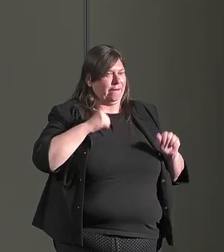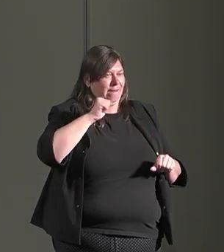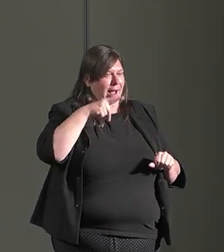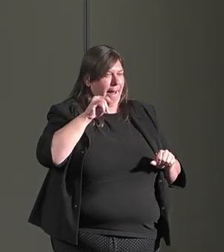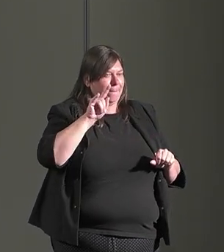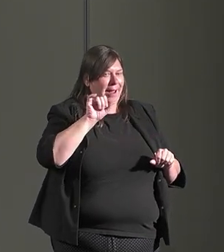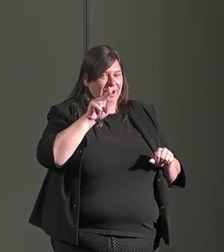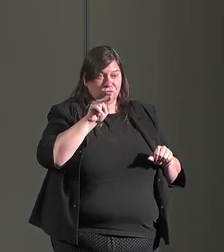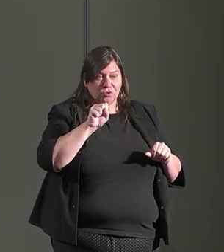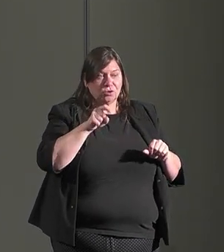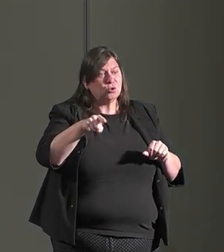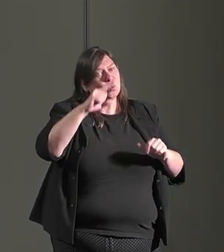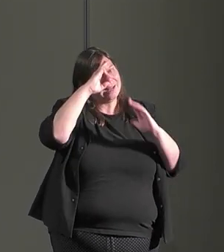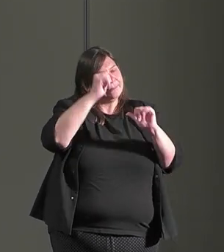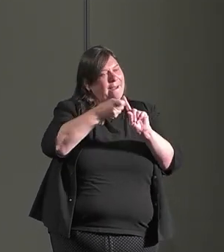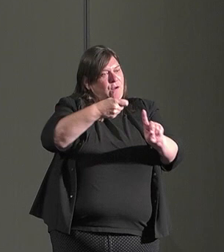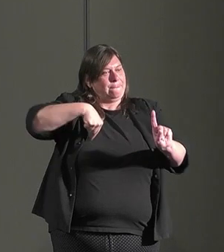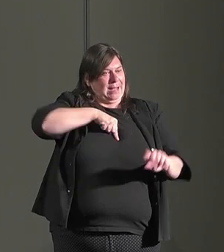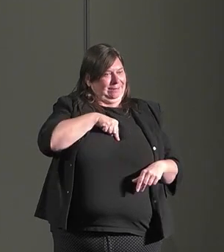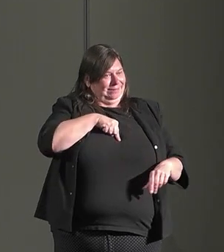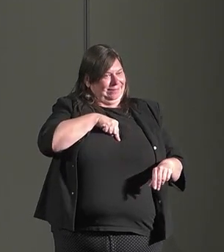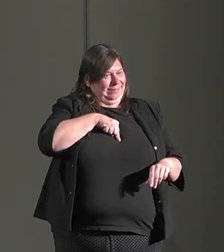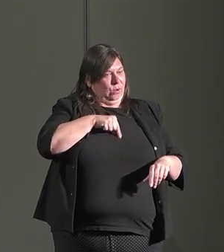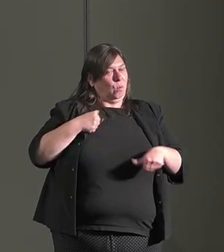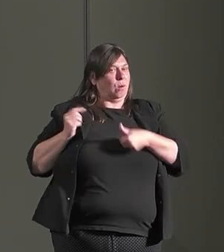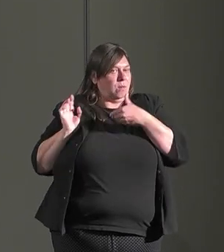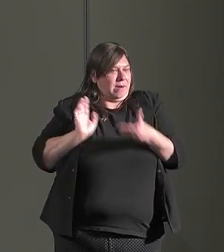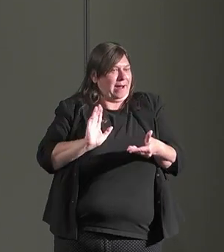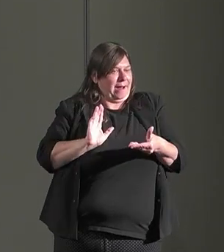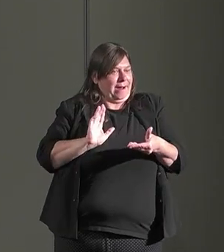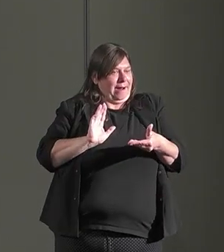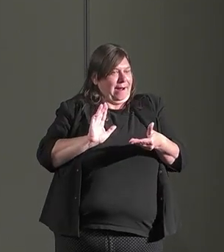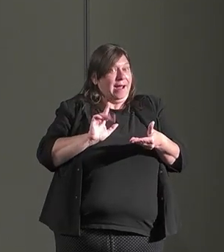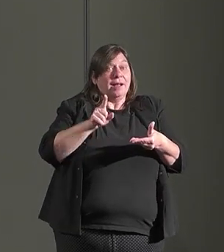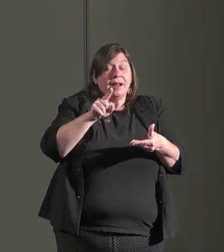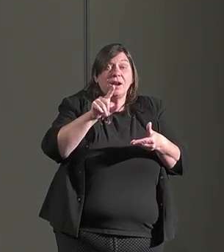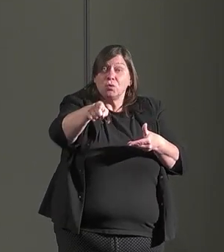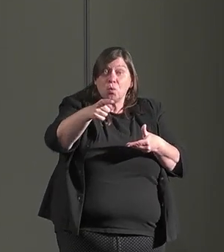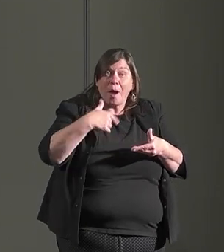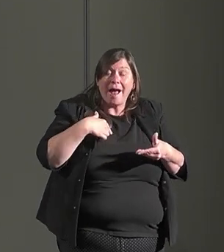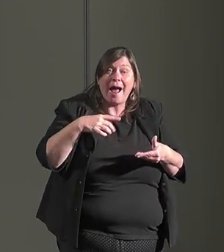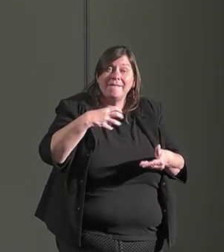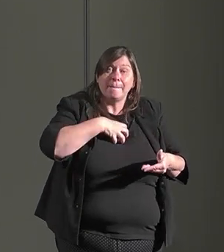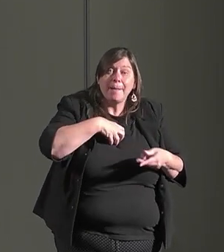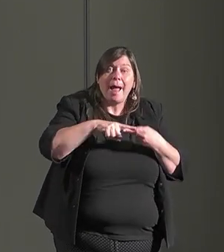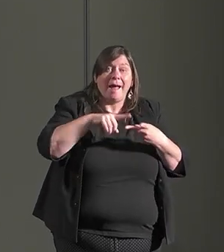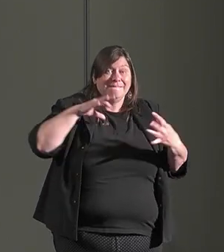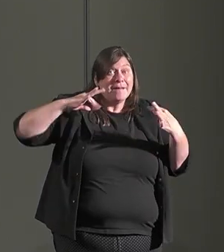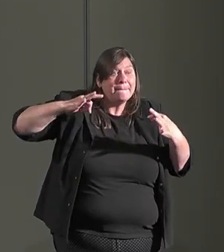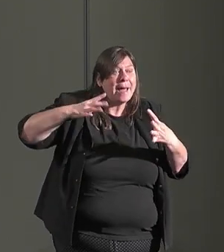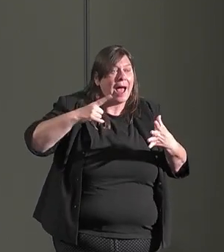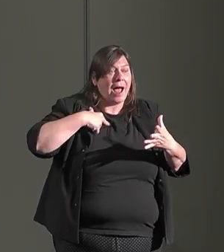to expect from us and bringing to the market and how to provide feedback and complaints and issues.